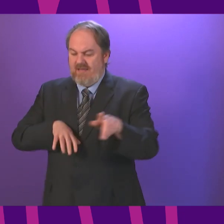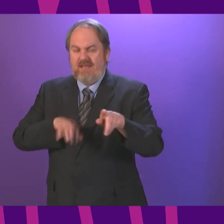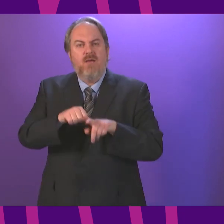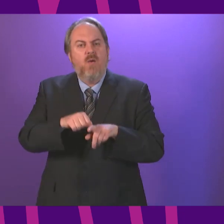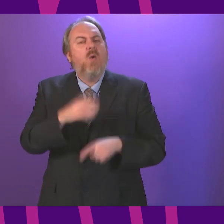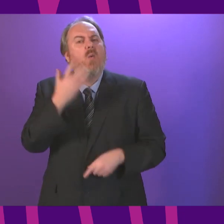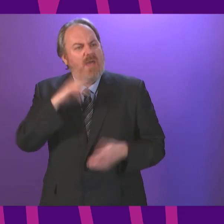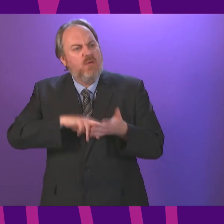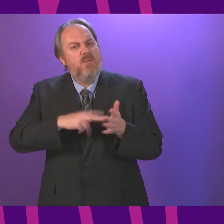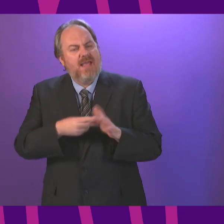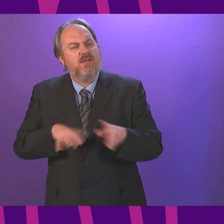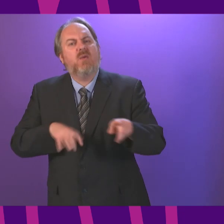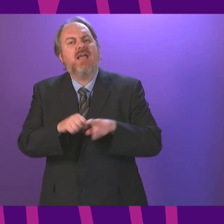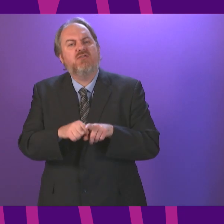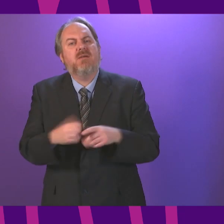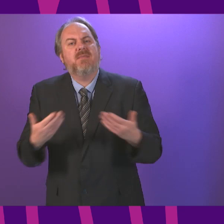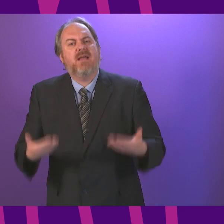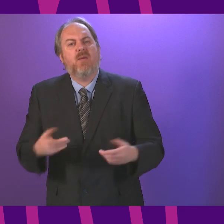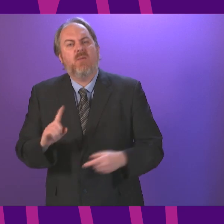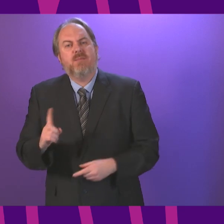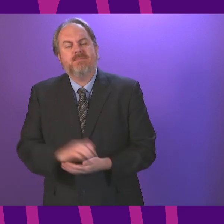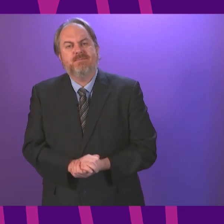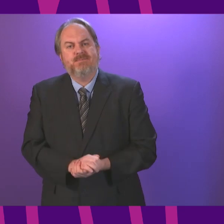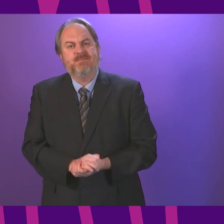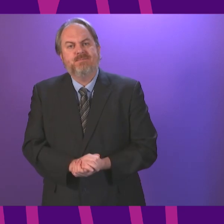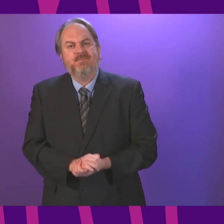The First Minister: If the Scottish people